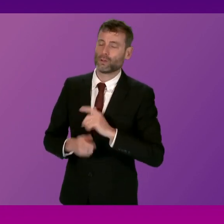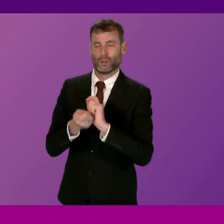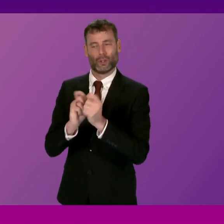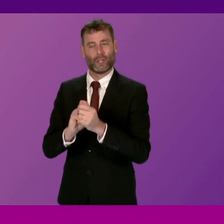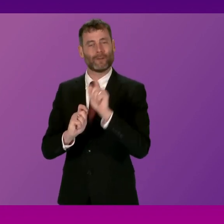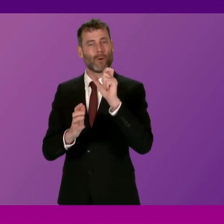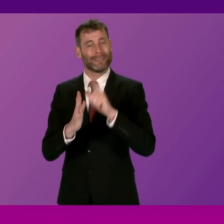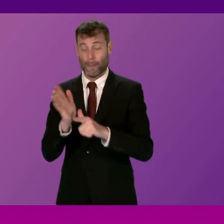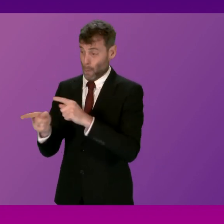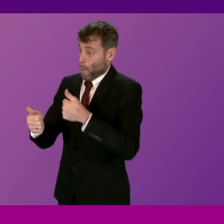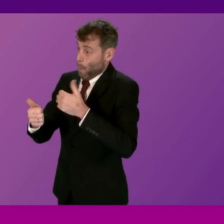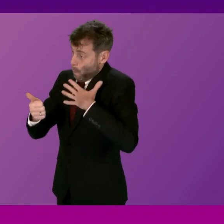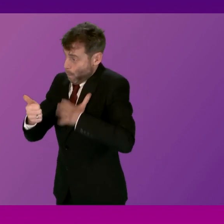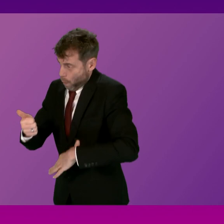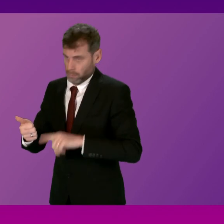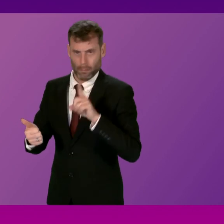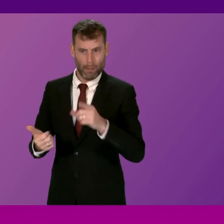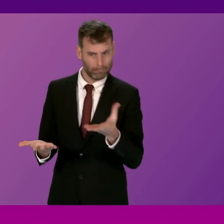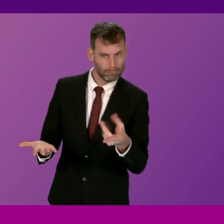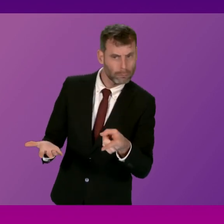The Scottish Independent Living Coalition has concluded: